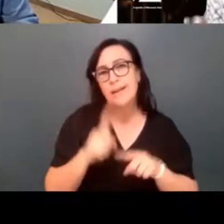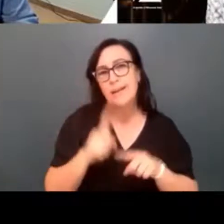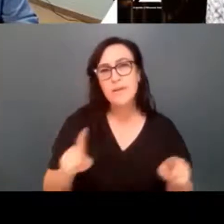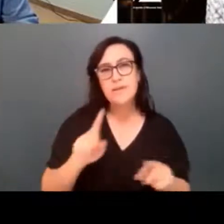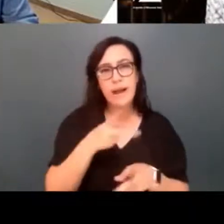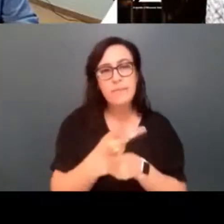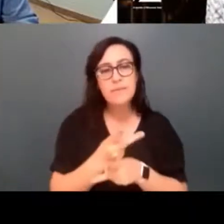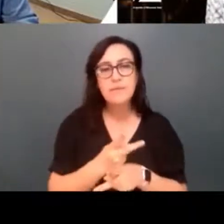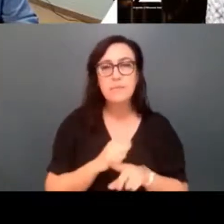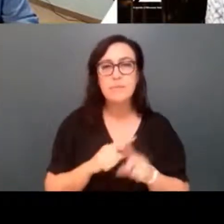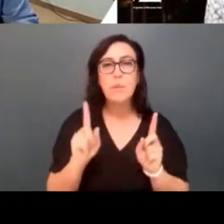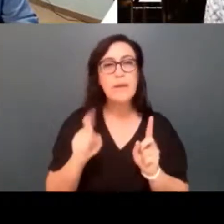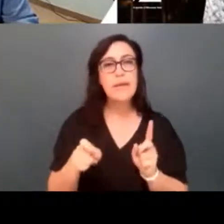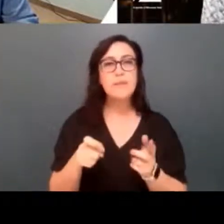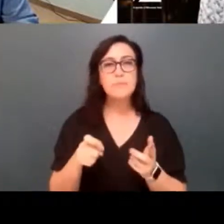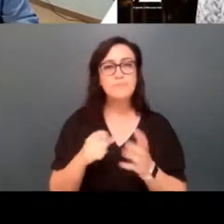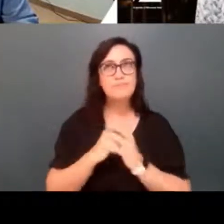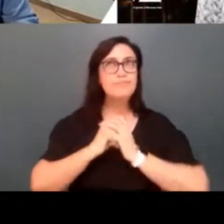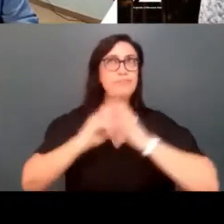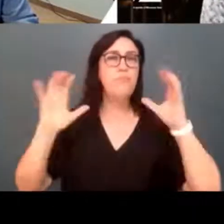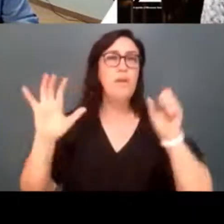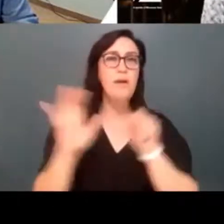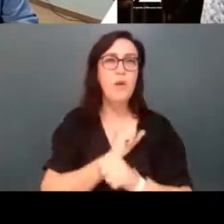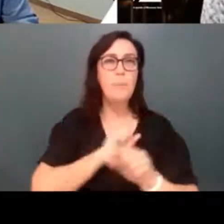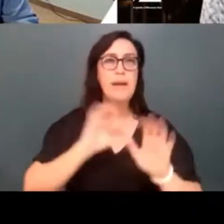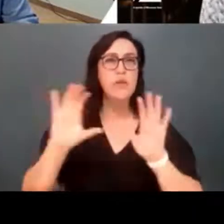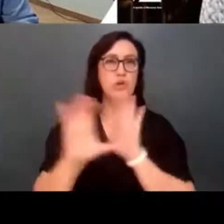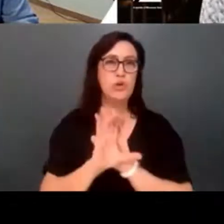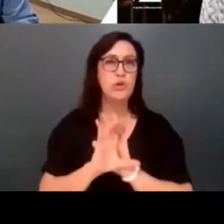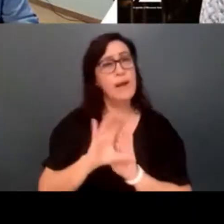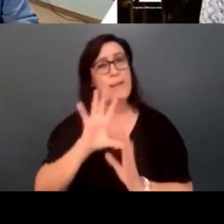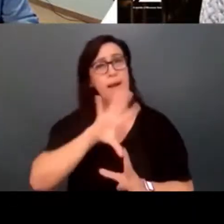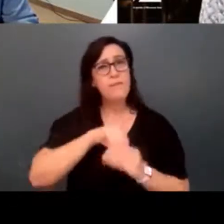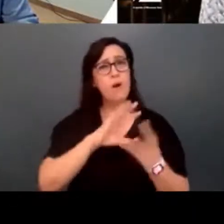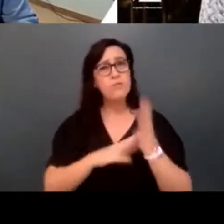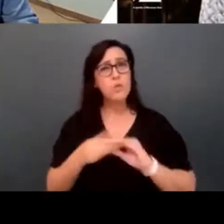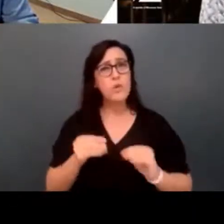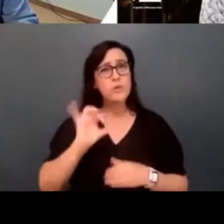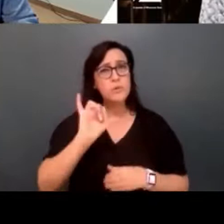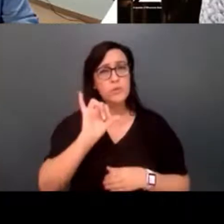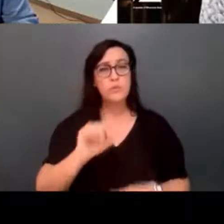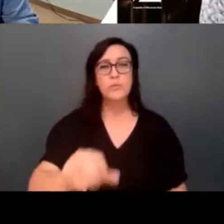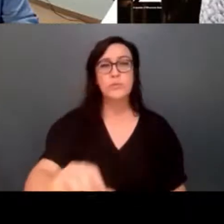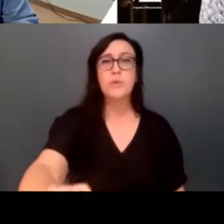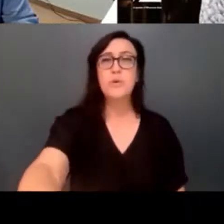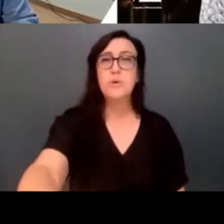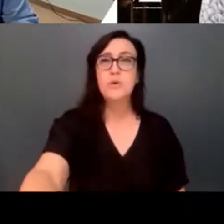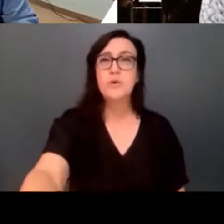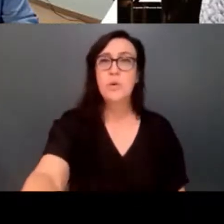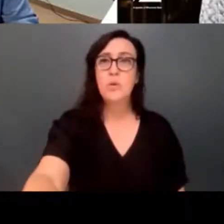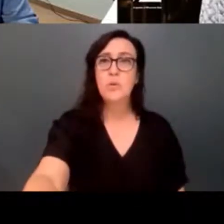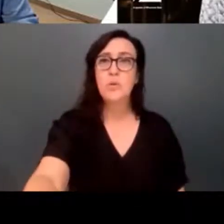order to form a whole picture. Getting the information from students is a challenge for